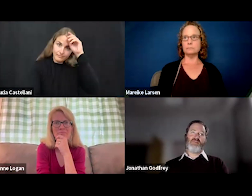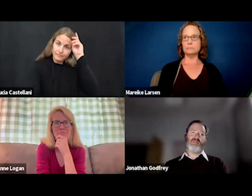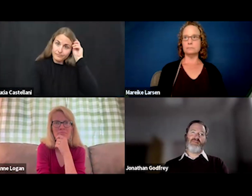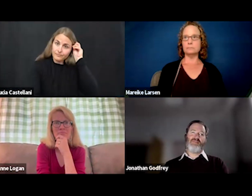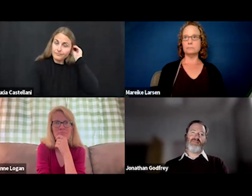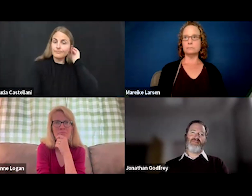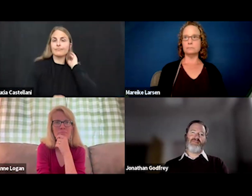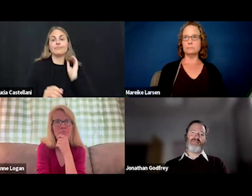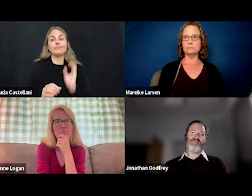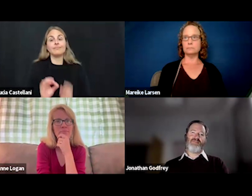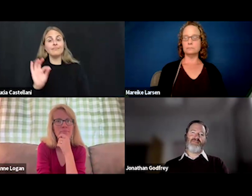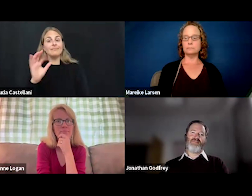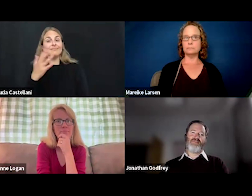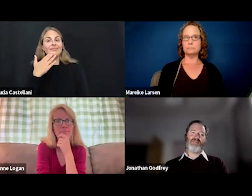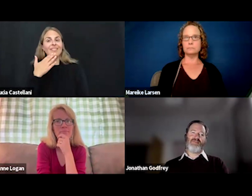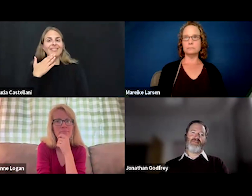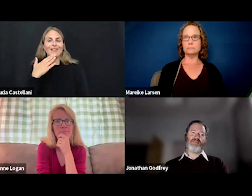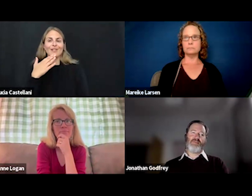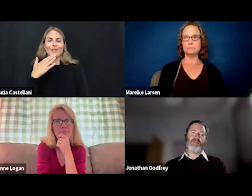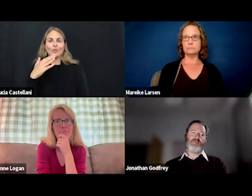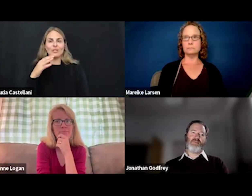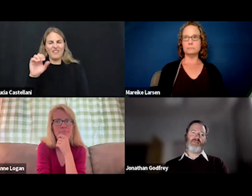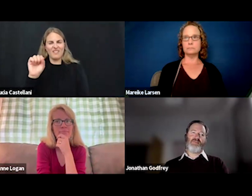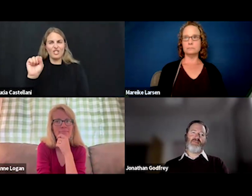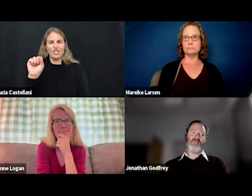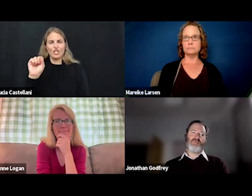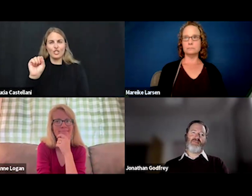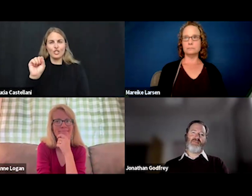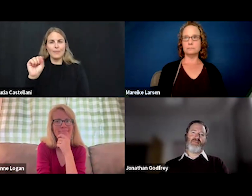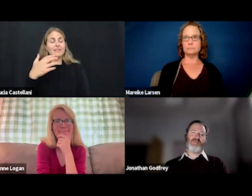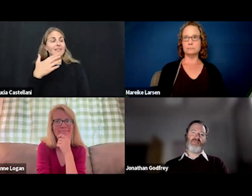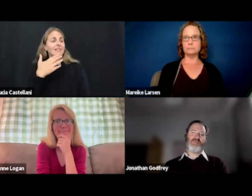Thank you, Venkatesh. That was wonderful.